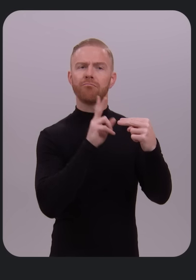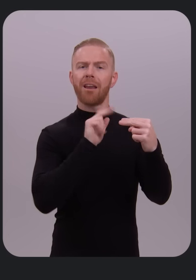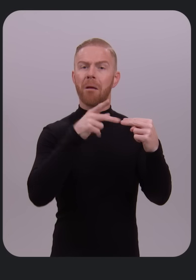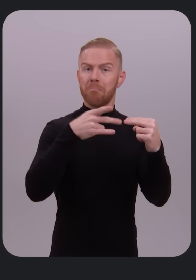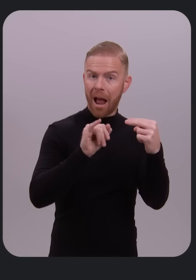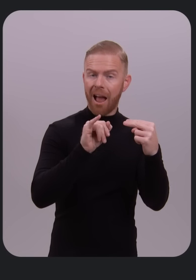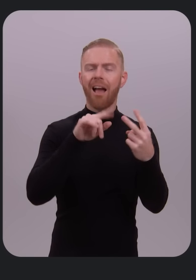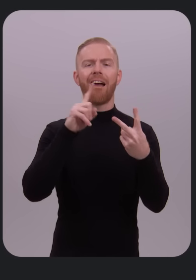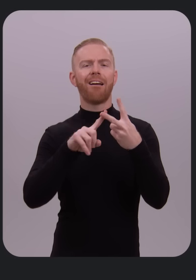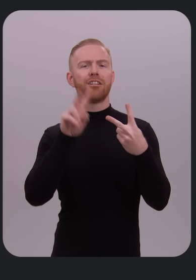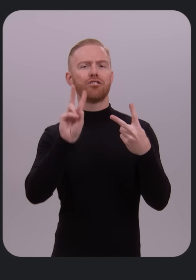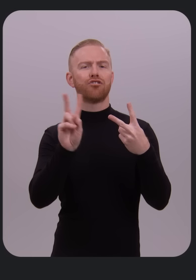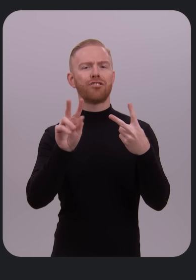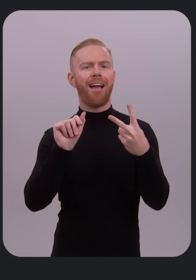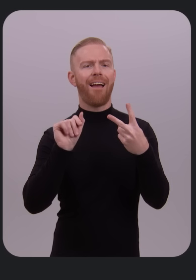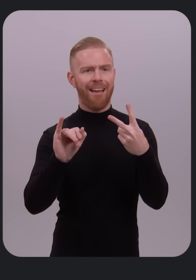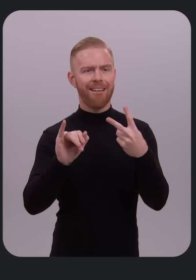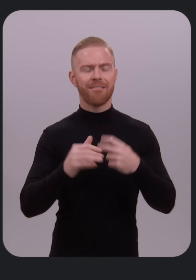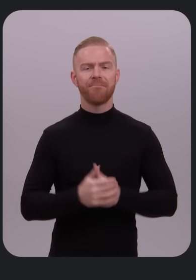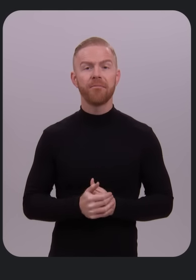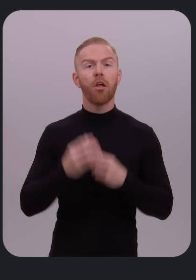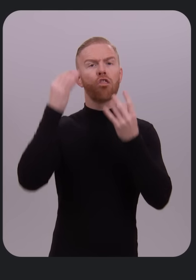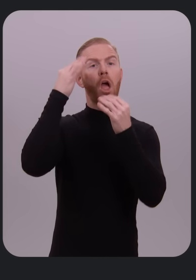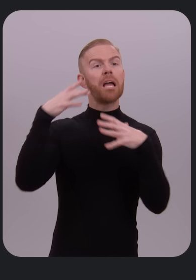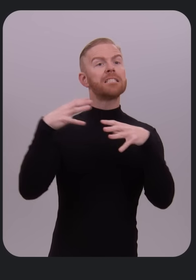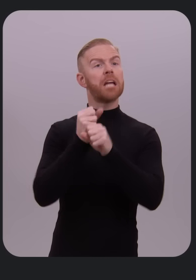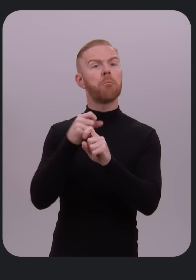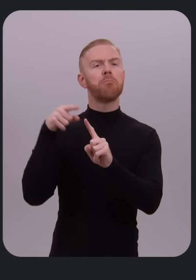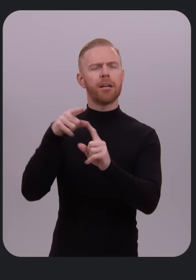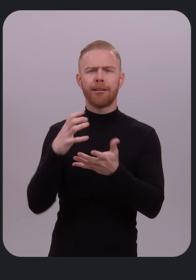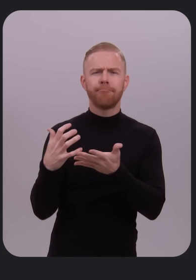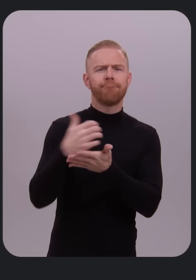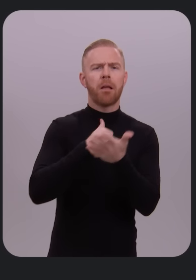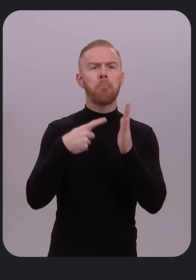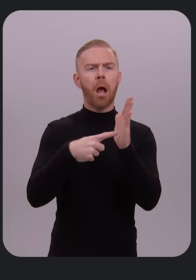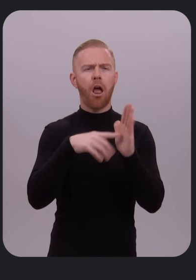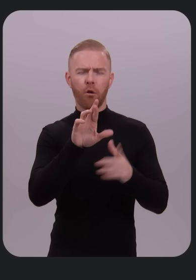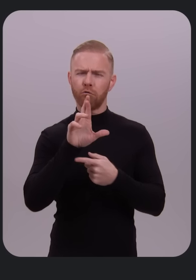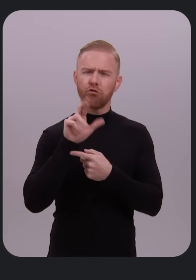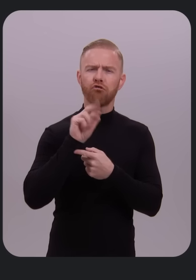Thought summaries take the model's raw thoughts and organize them into a clear format,